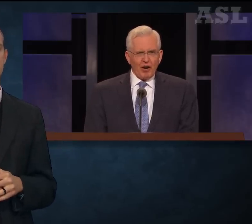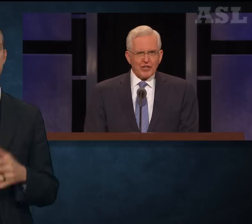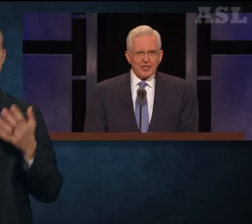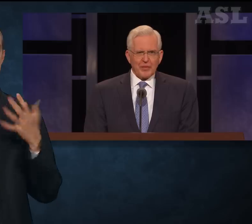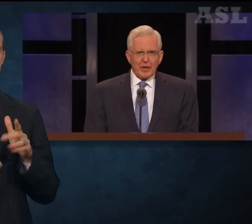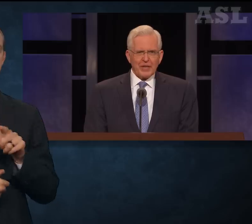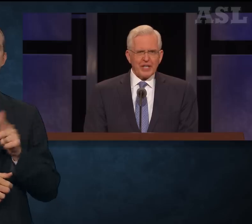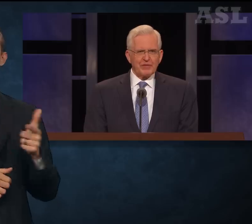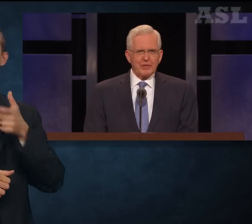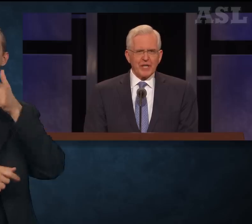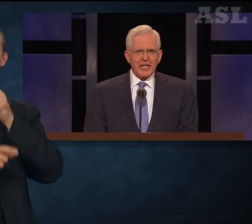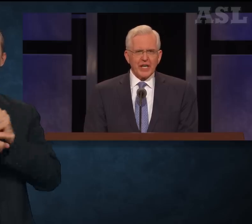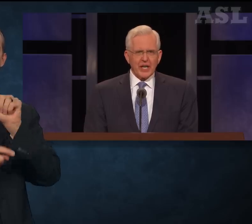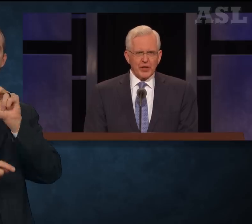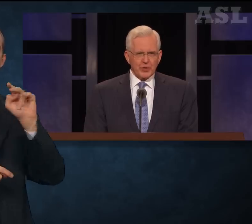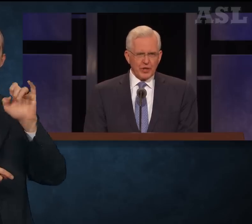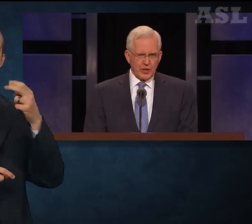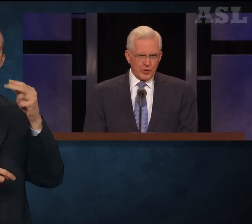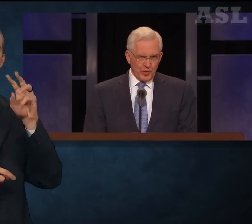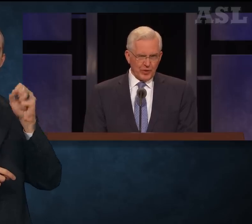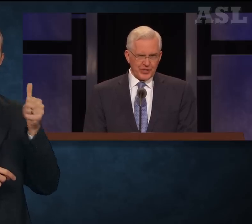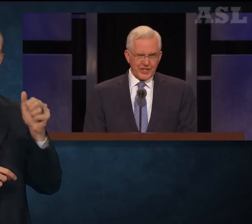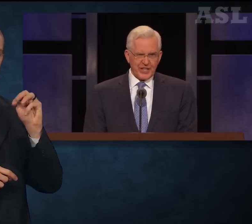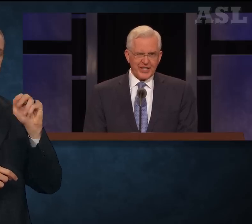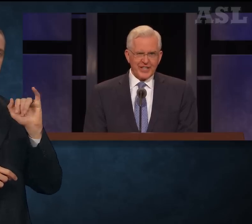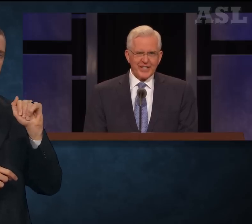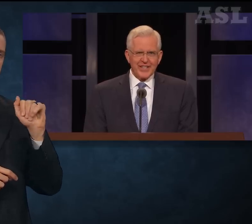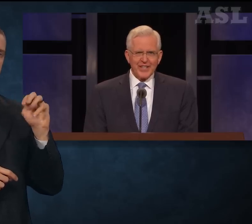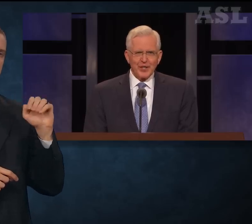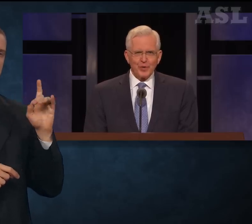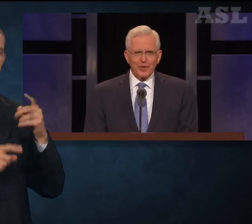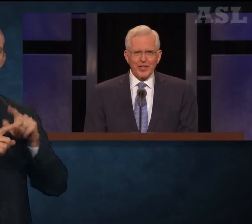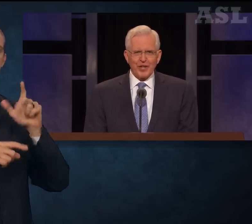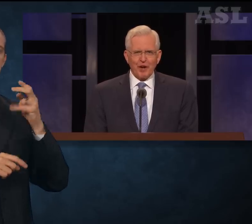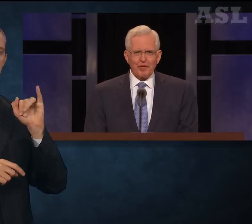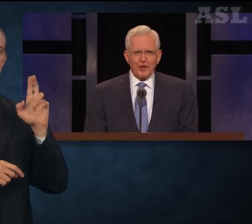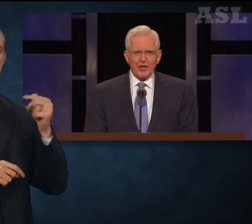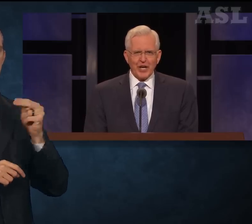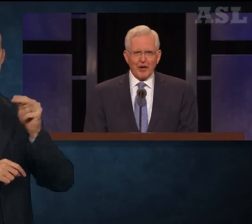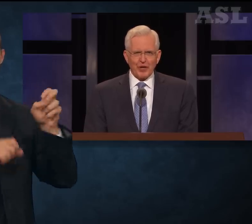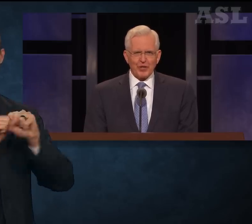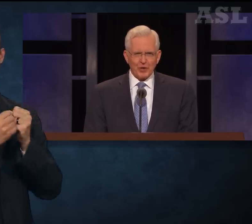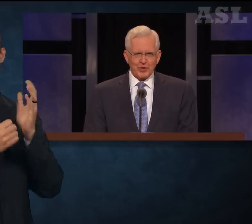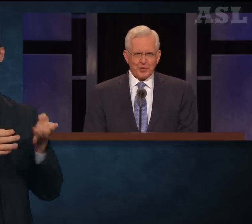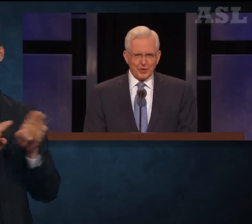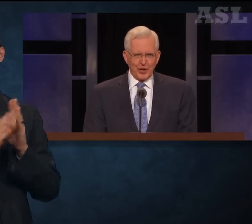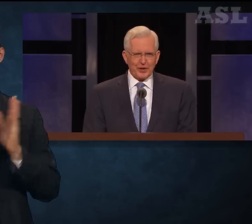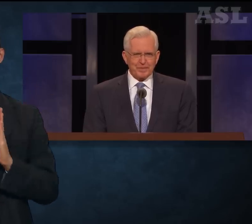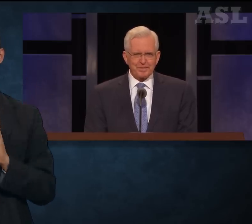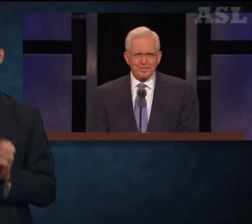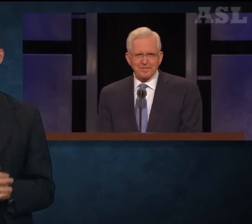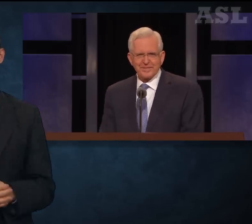SISTER ANNIE HAWS, A MIA MAID